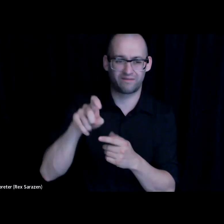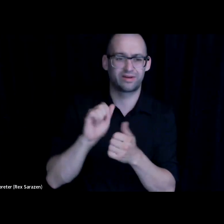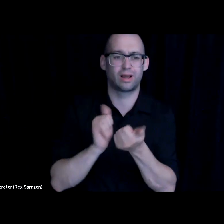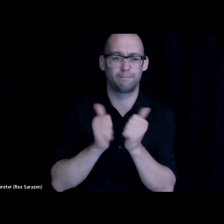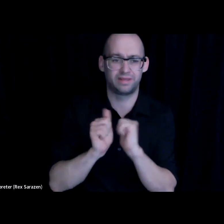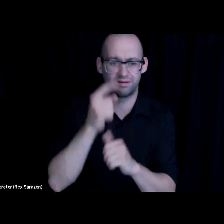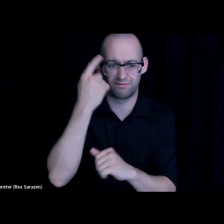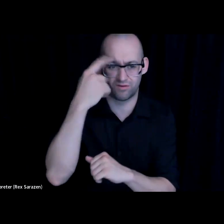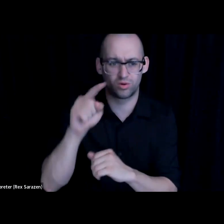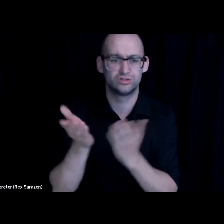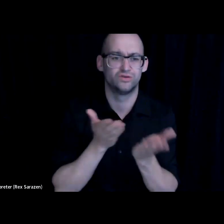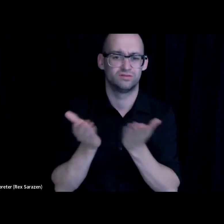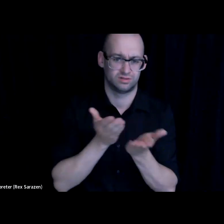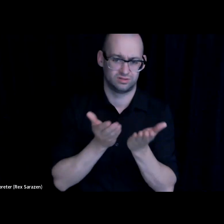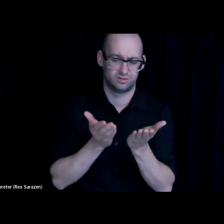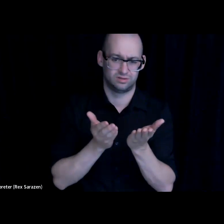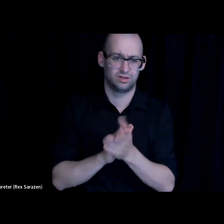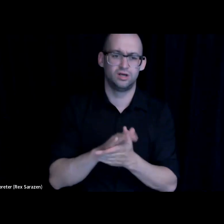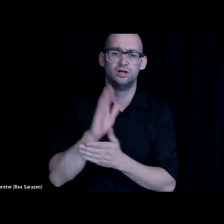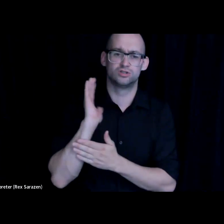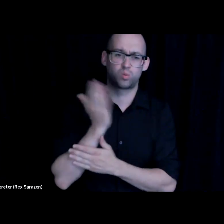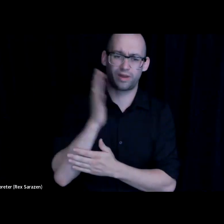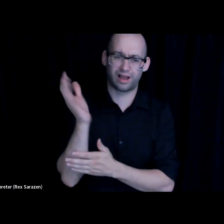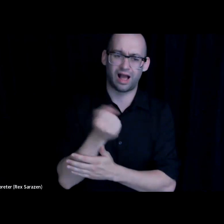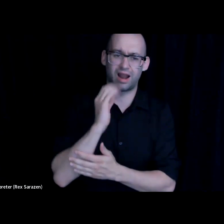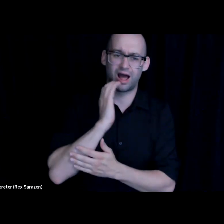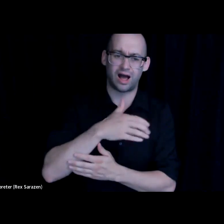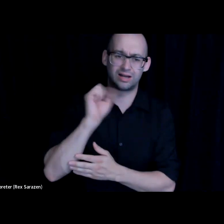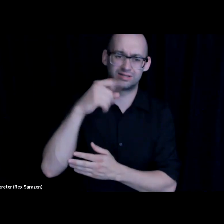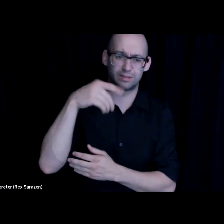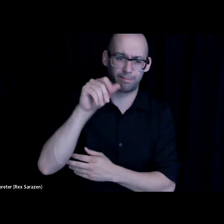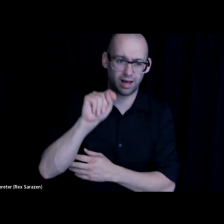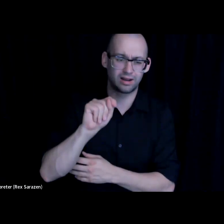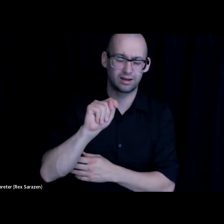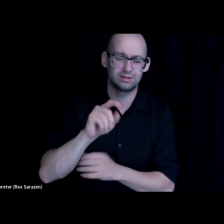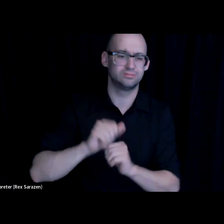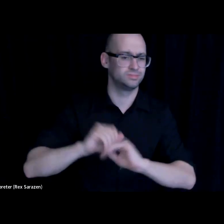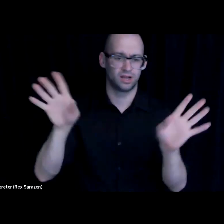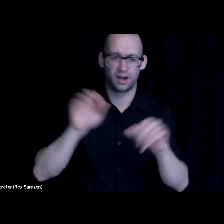to get all of those hotspots out to students and families as quickly as possible. So they